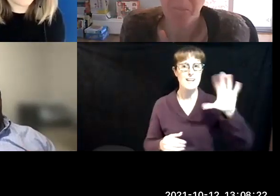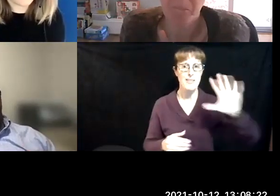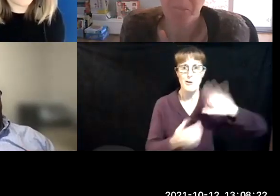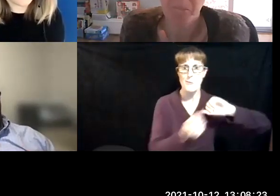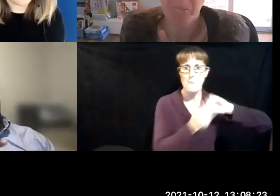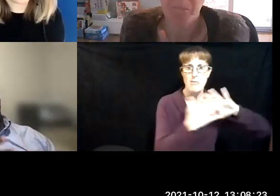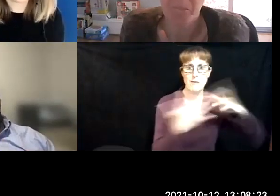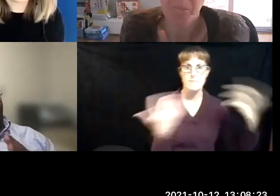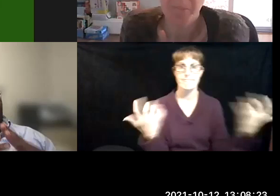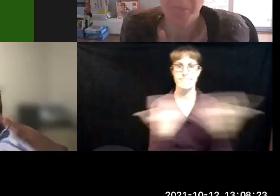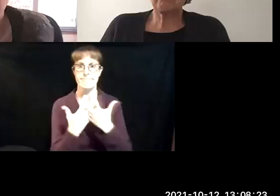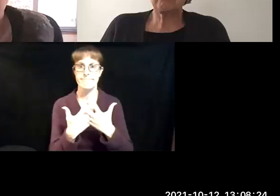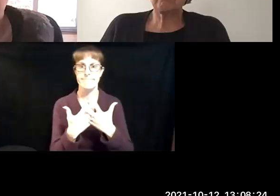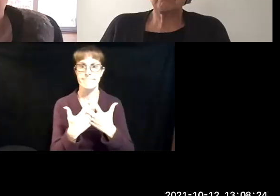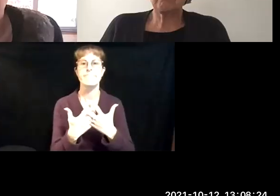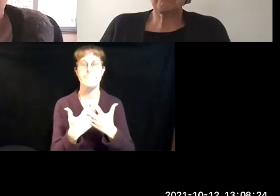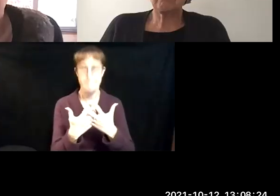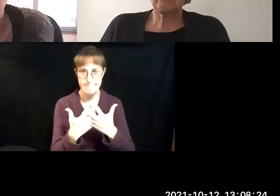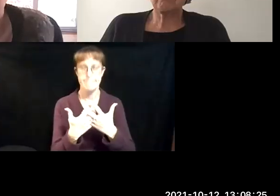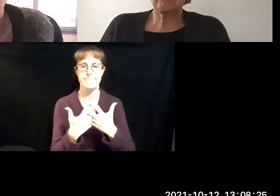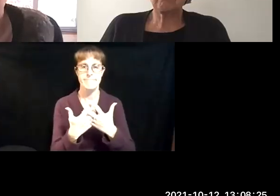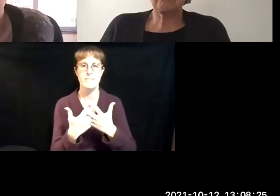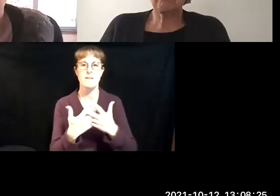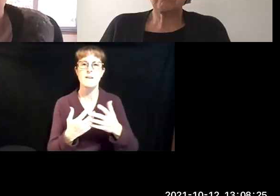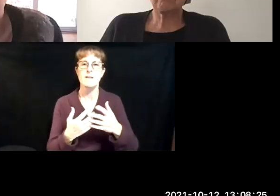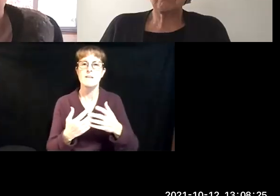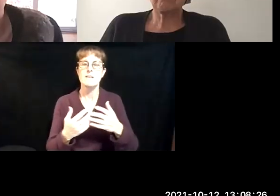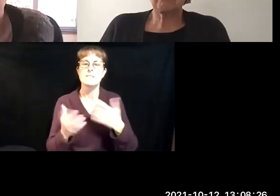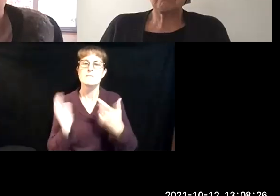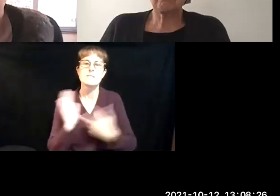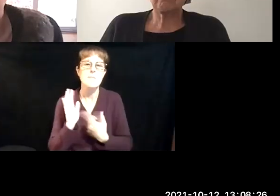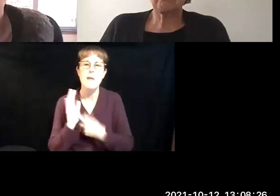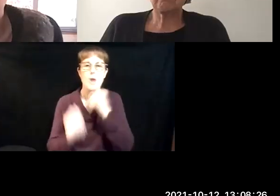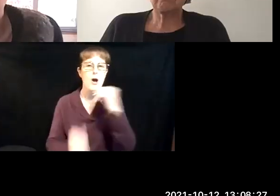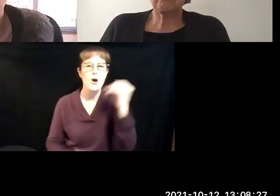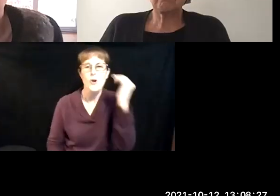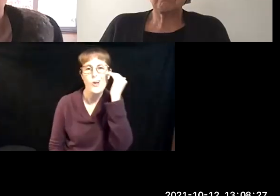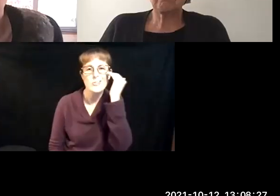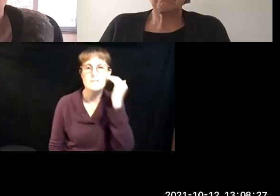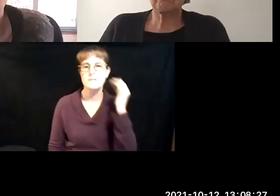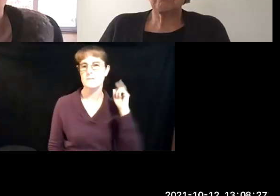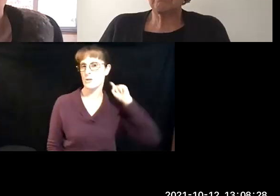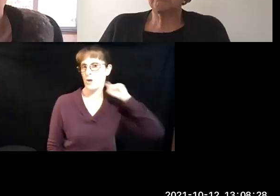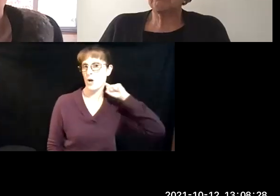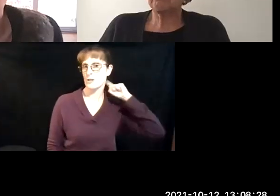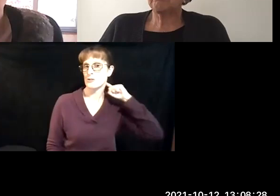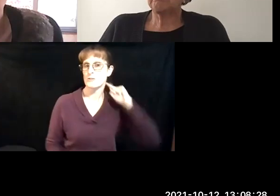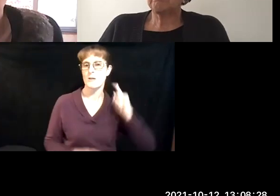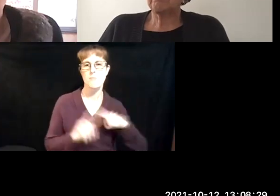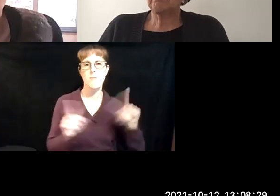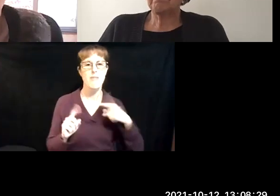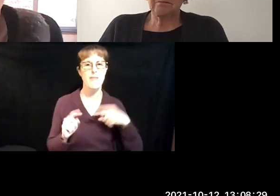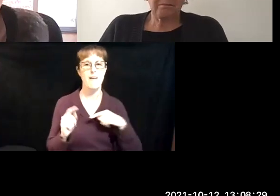Even if it's not conscious, they play on this kind of marginalization. They play on this generational trauma.